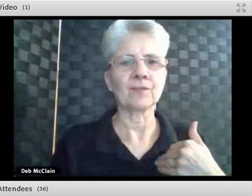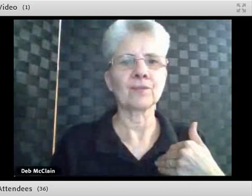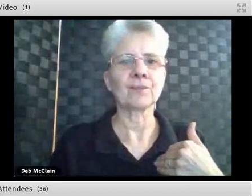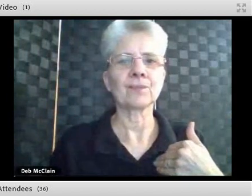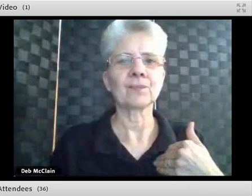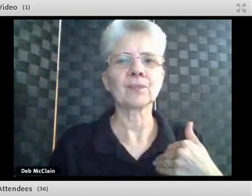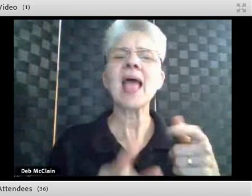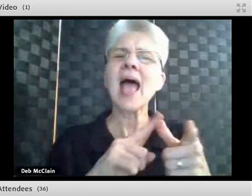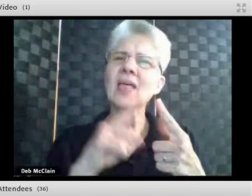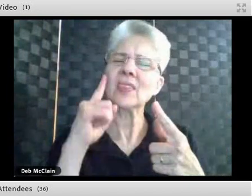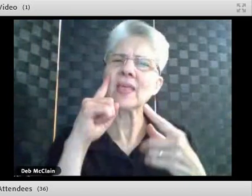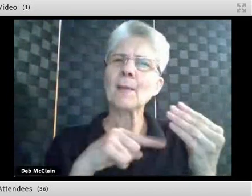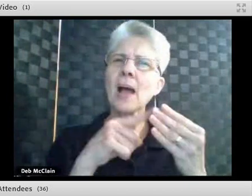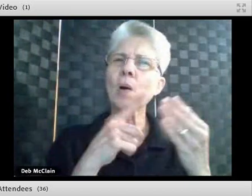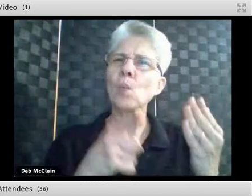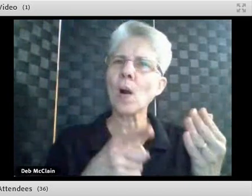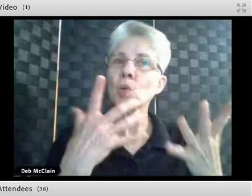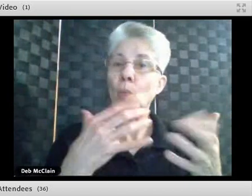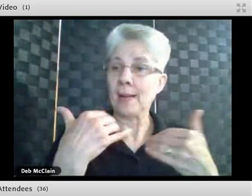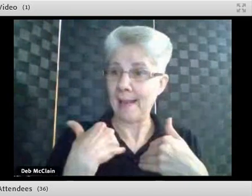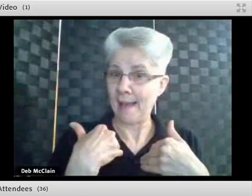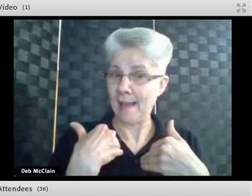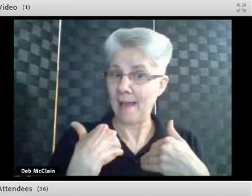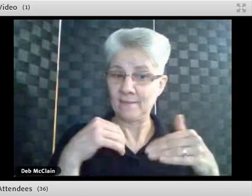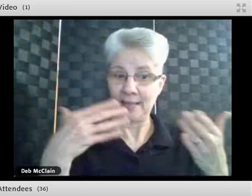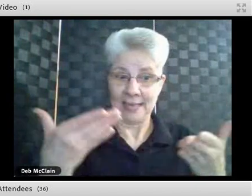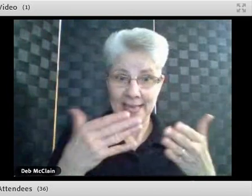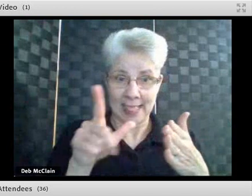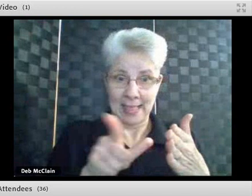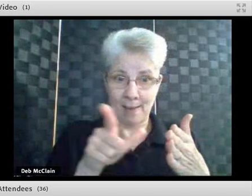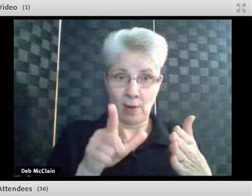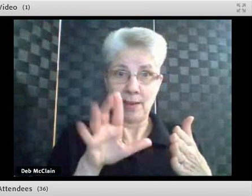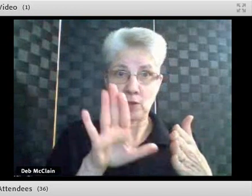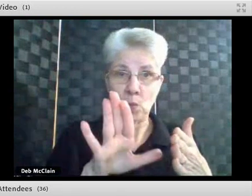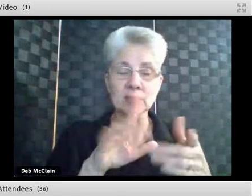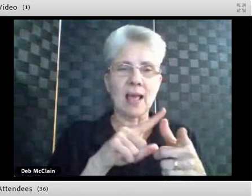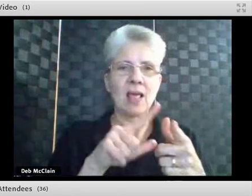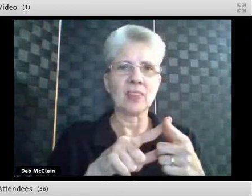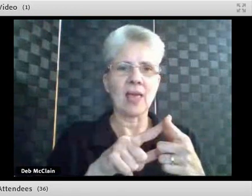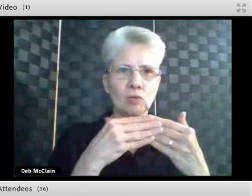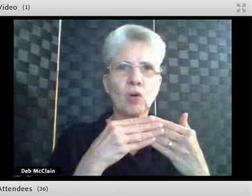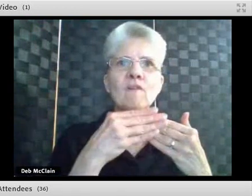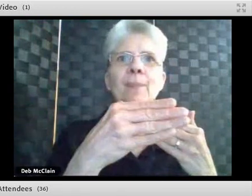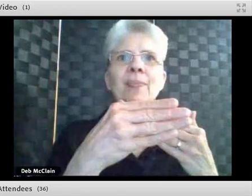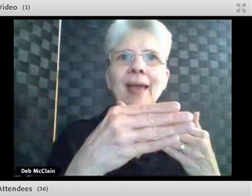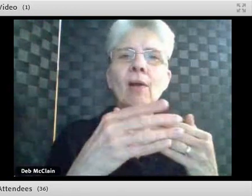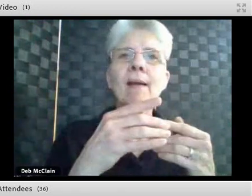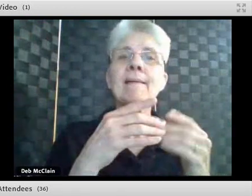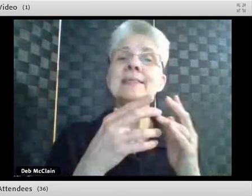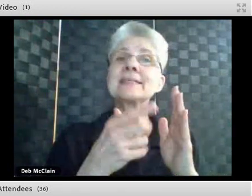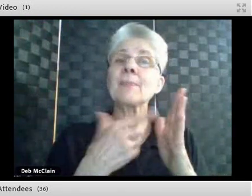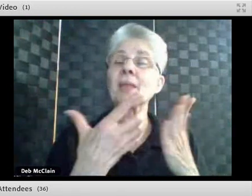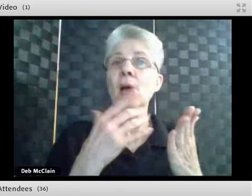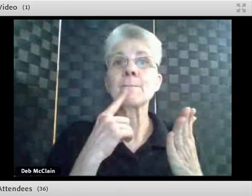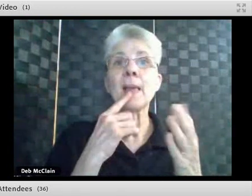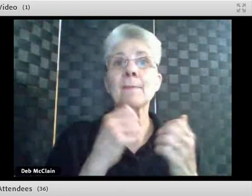and thinking about what you've already got in-house and then going from there. And sometimes that might be as far as you can go.